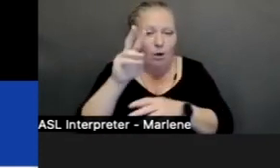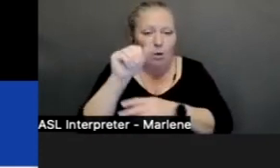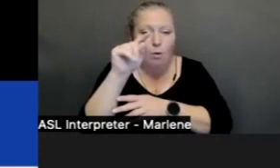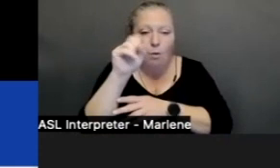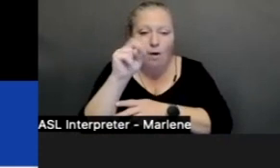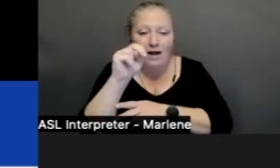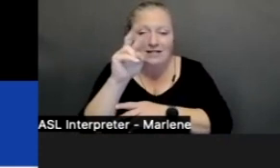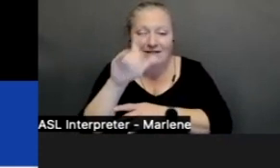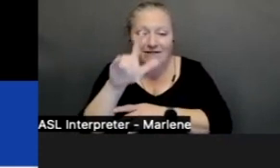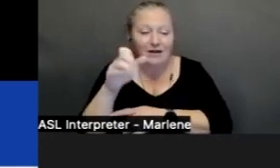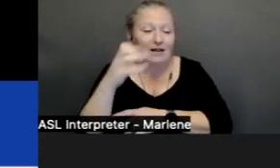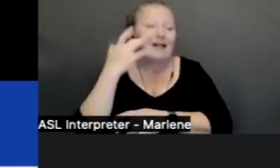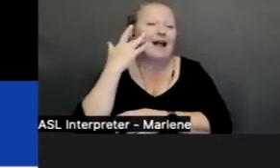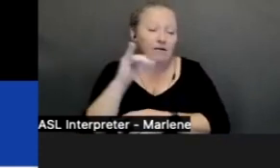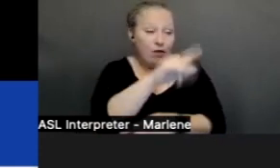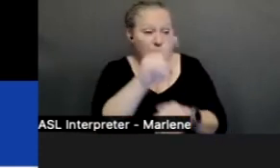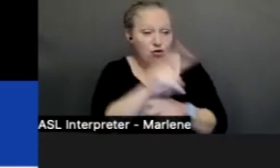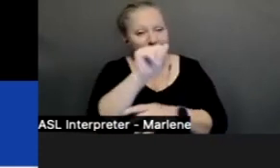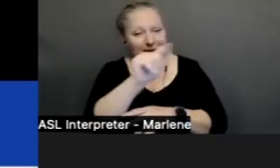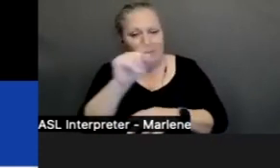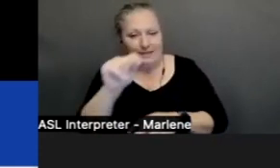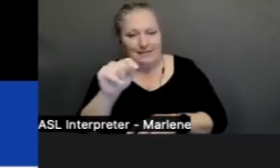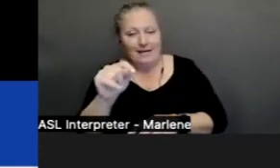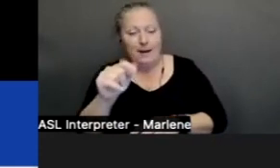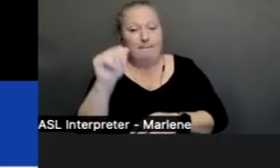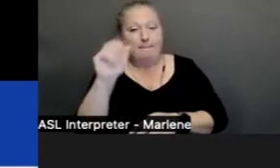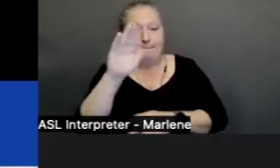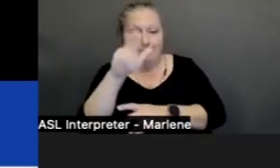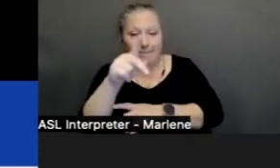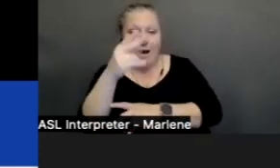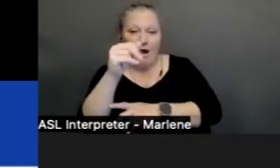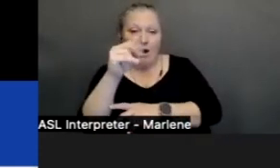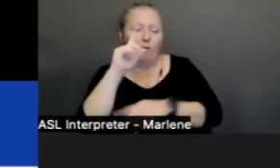actually uh, they used AT&T backhaul to be able to provide their infrastructure, but they set up